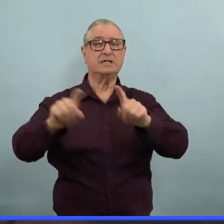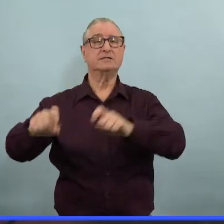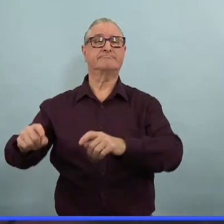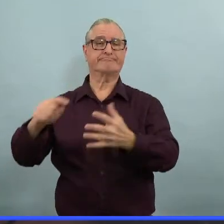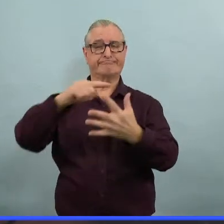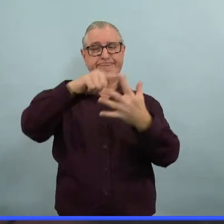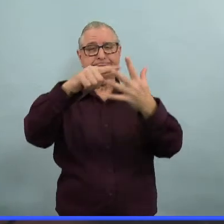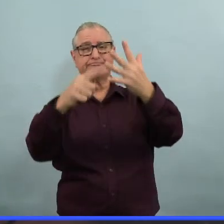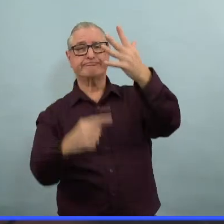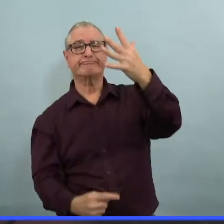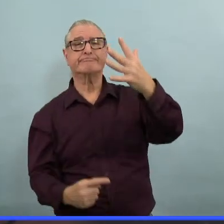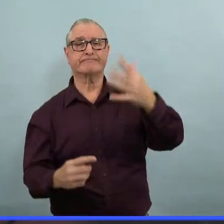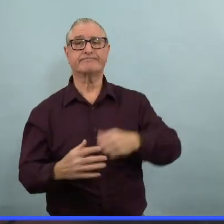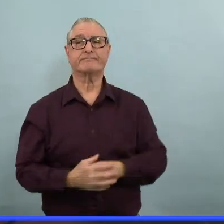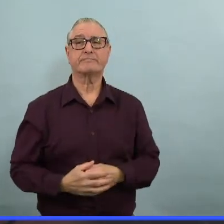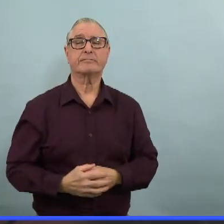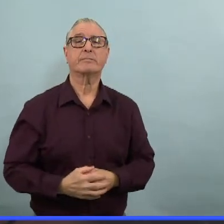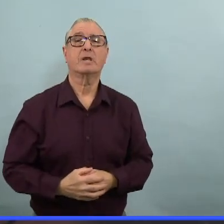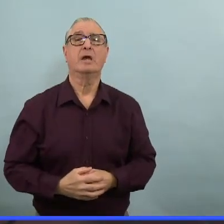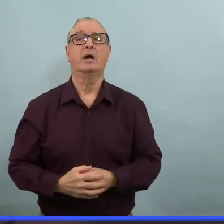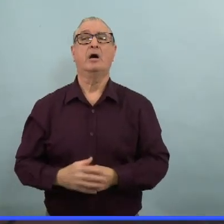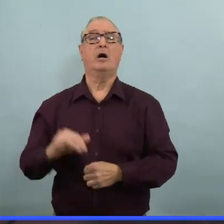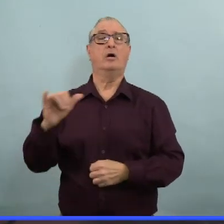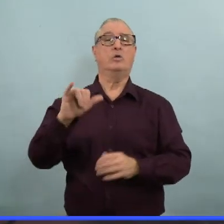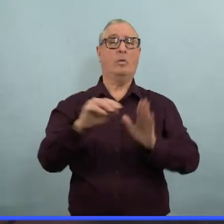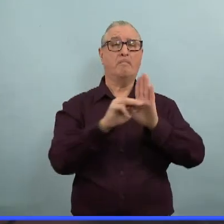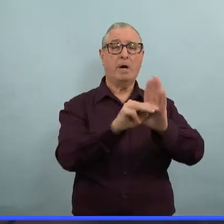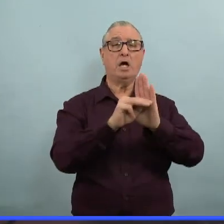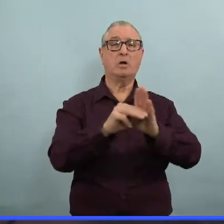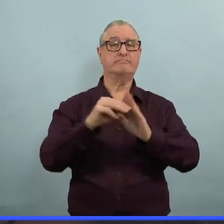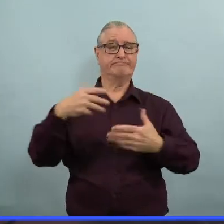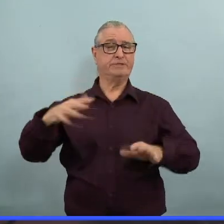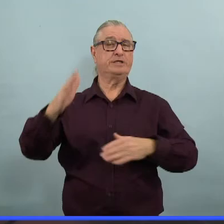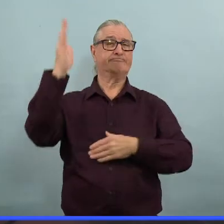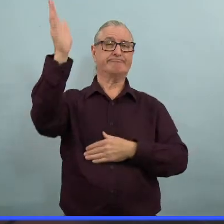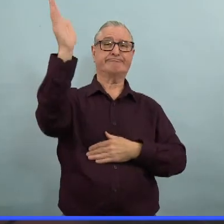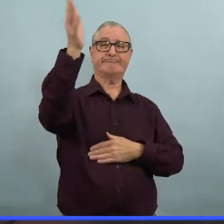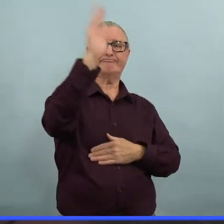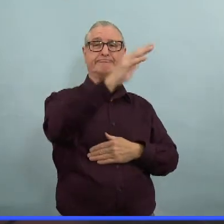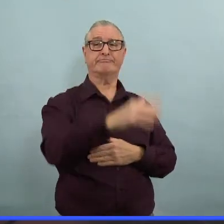the the modeling last week so you're right things have have changed in the way we we look at things